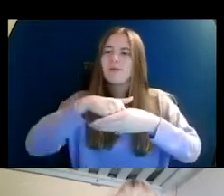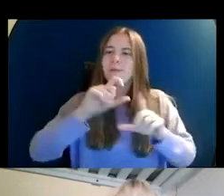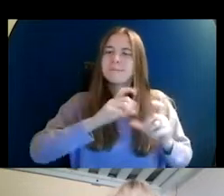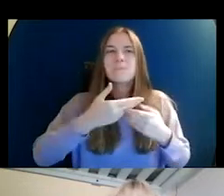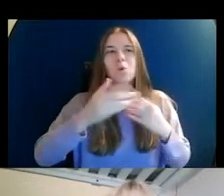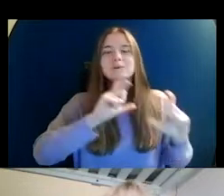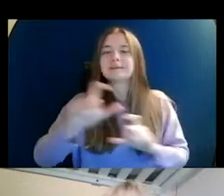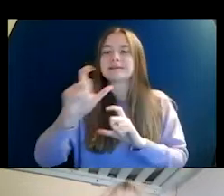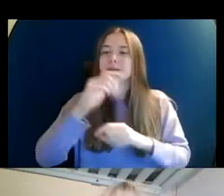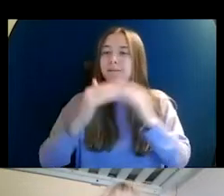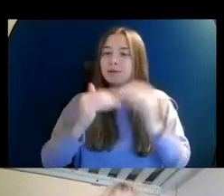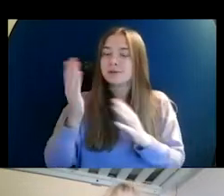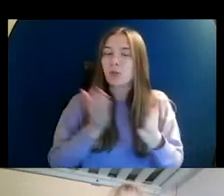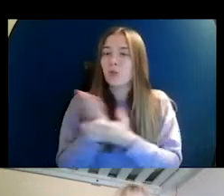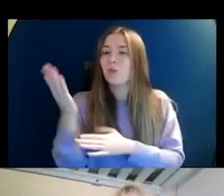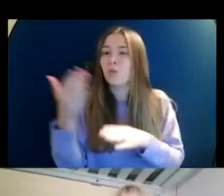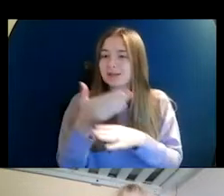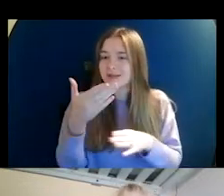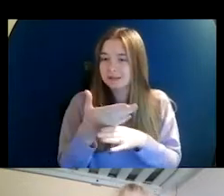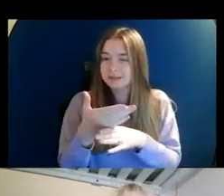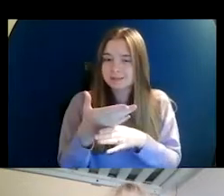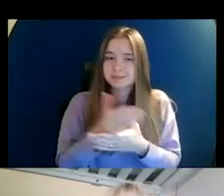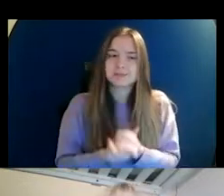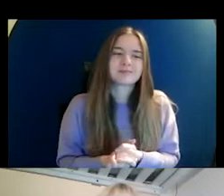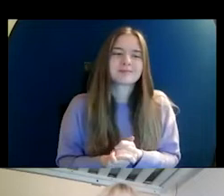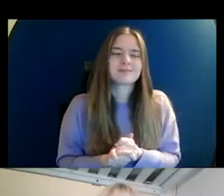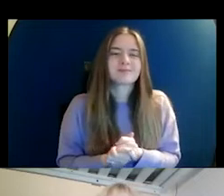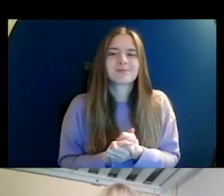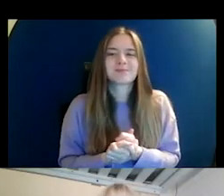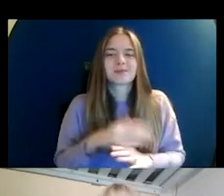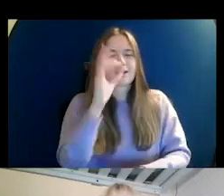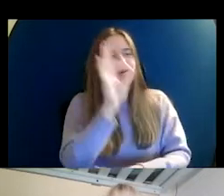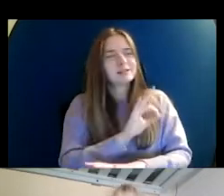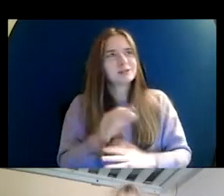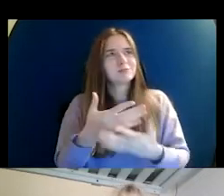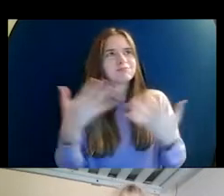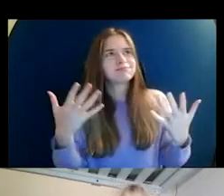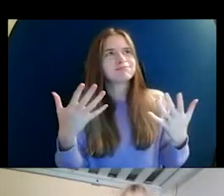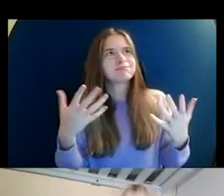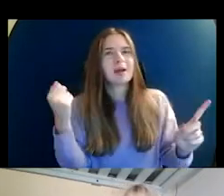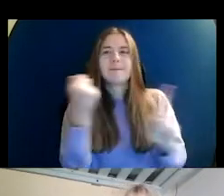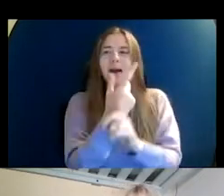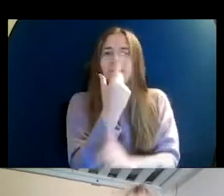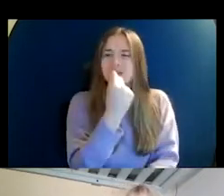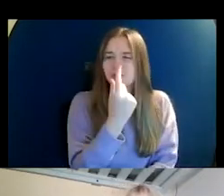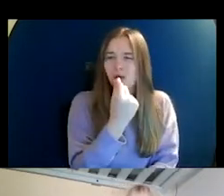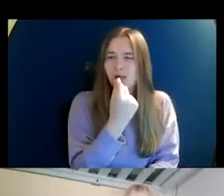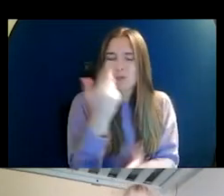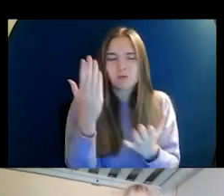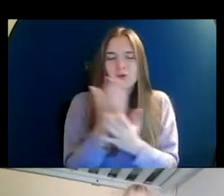through their practice. So architecture especially has such a huge potential impact on not just the building industry's carbon emissions,